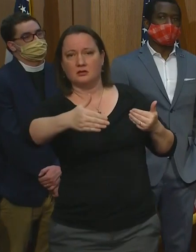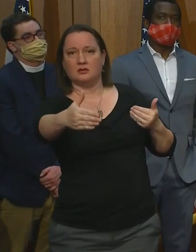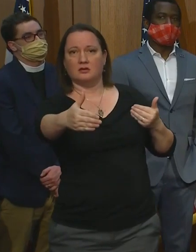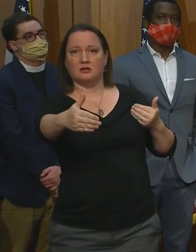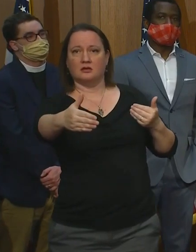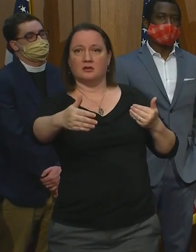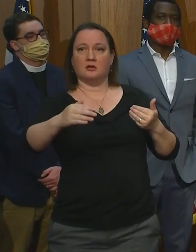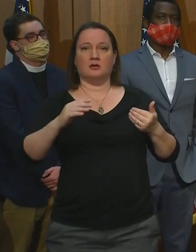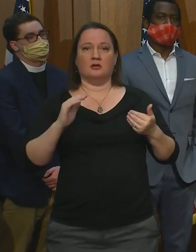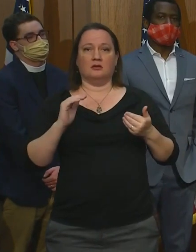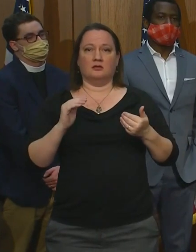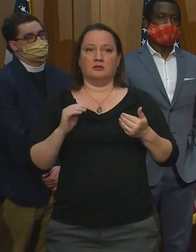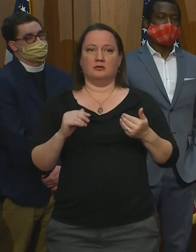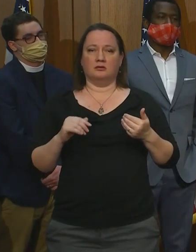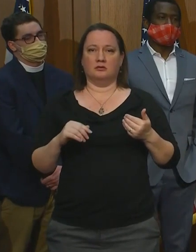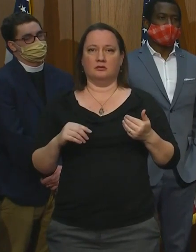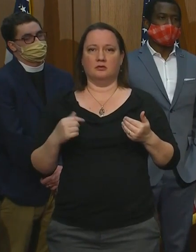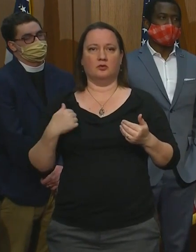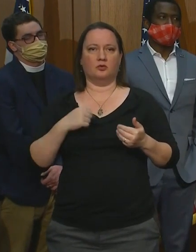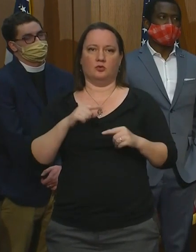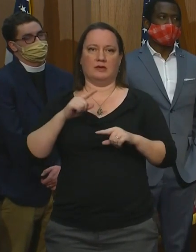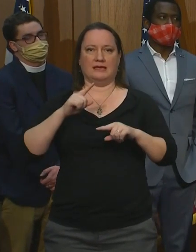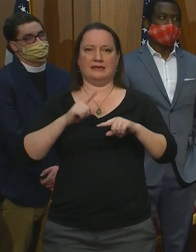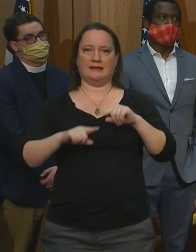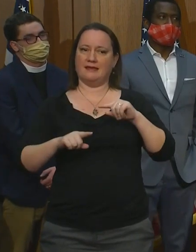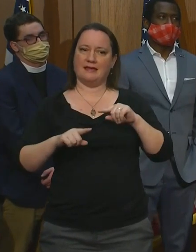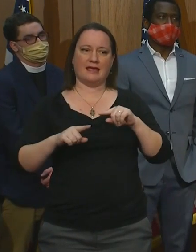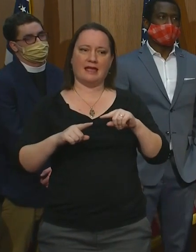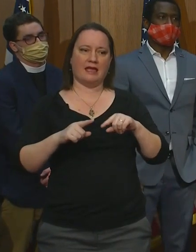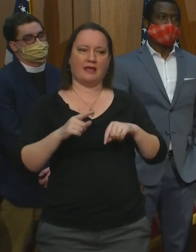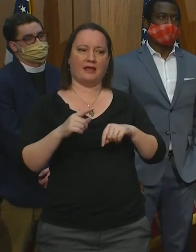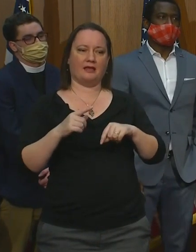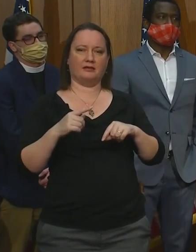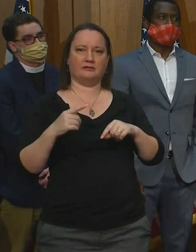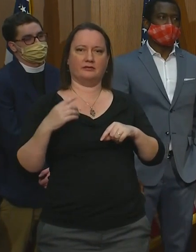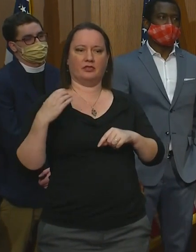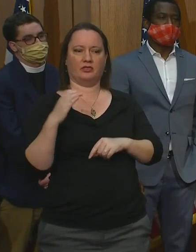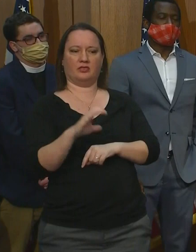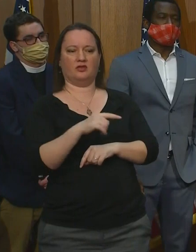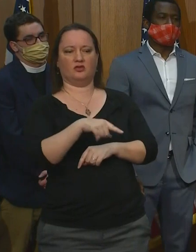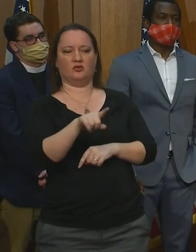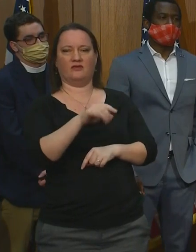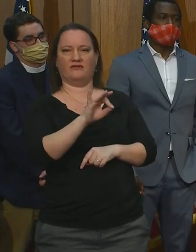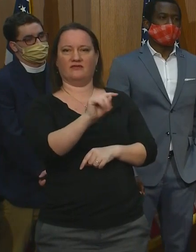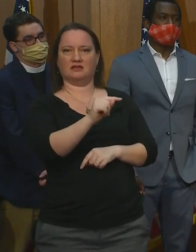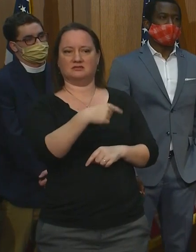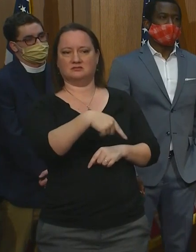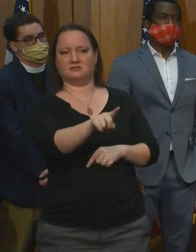CANNOT ALLOW OUR FELLOW VIRGINIANS TO BEAR THIS BURDEN